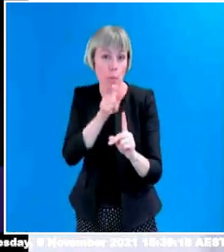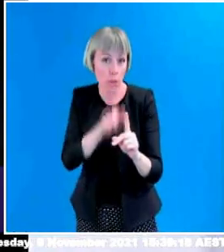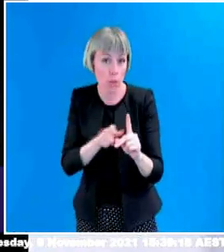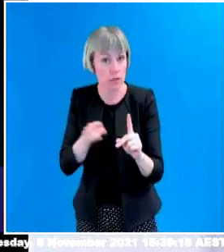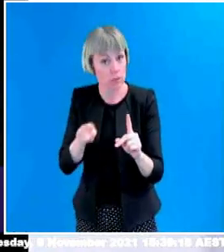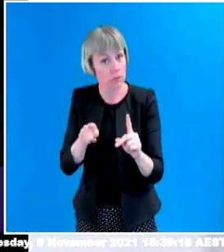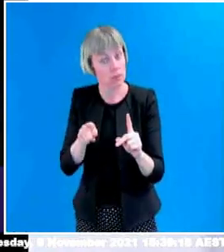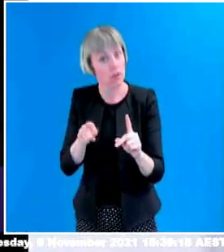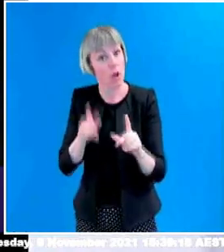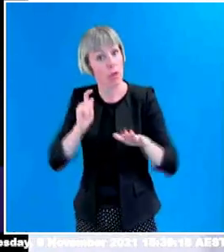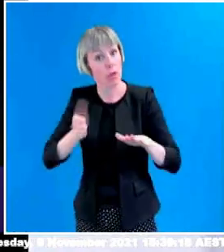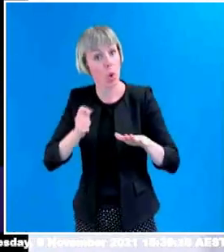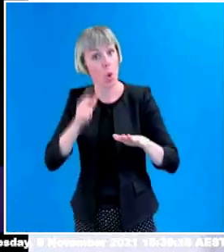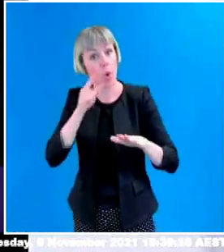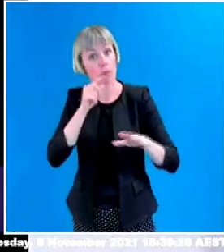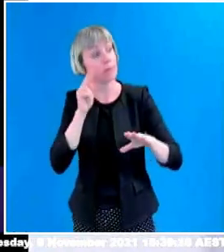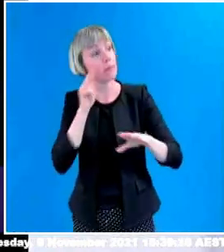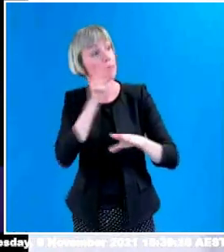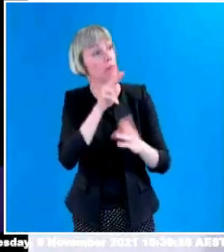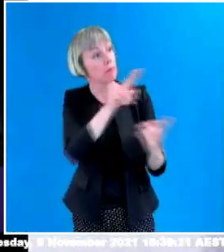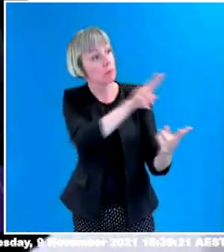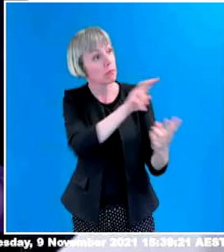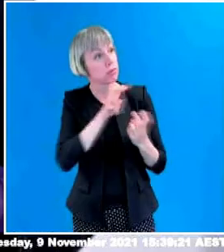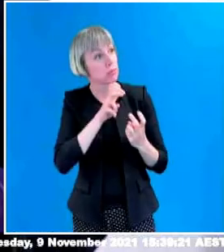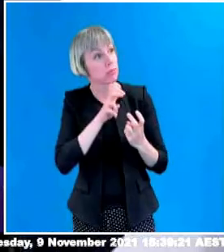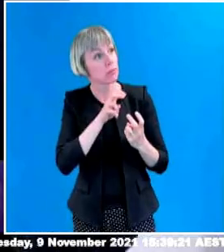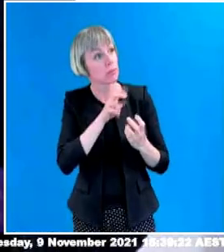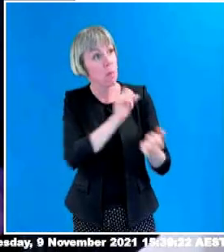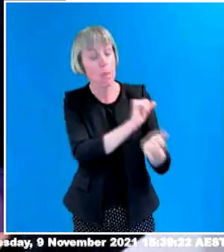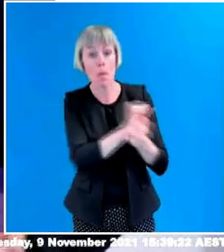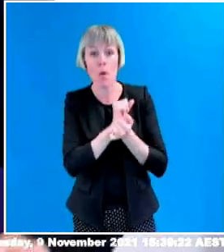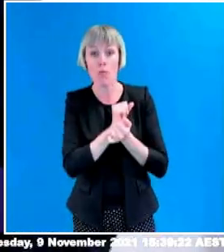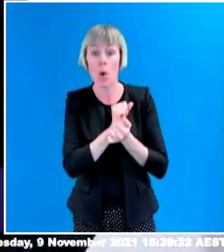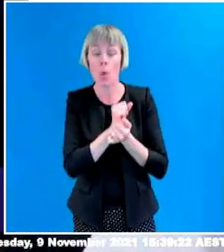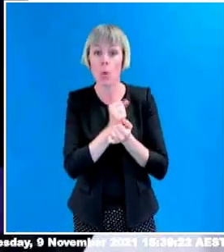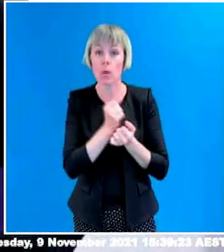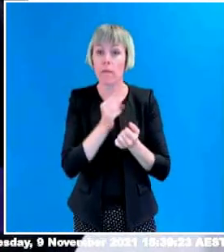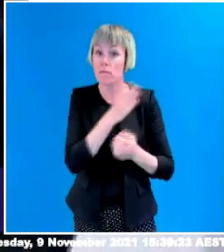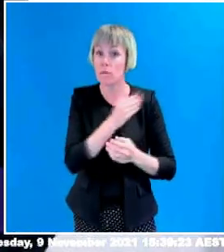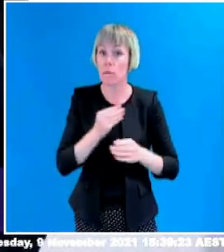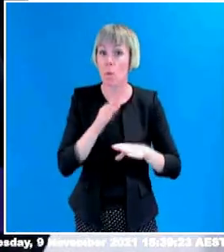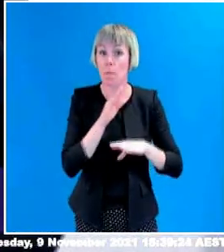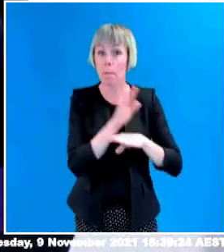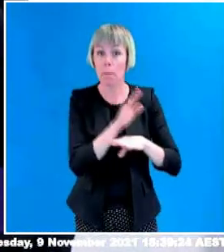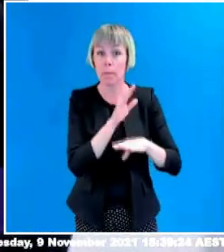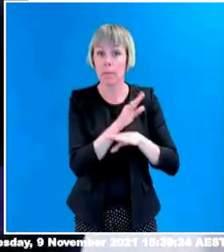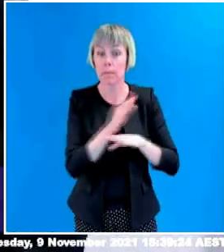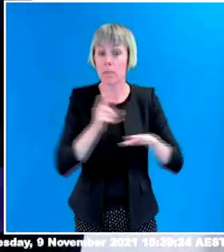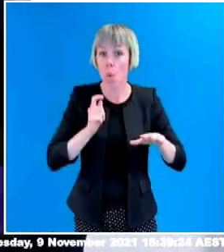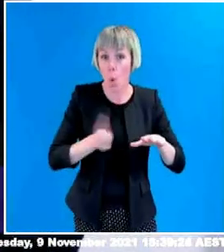You might not be able to comment on that but if you --- No, I can't. I don't know whether they have or not.